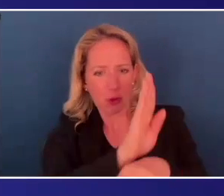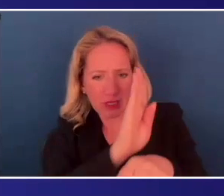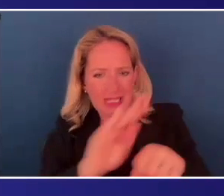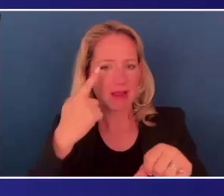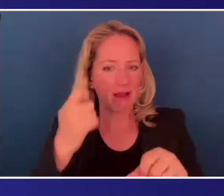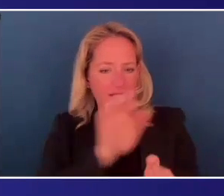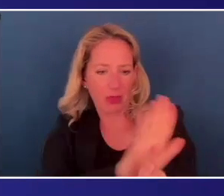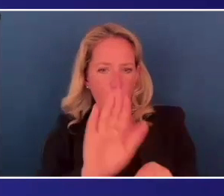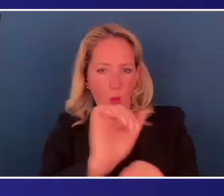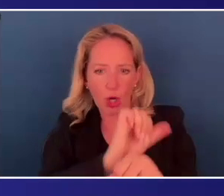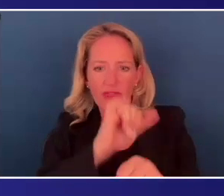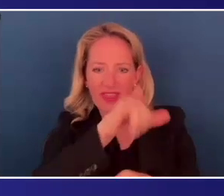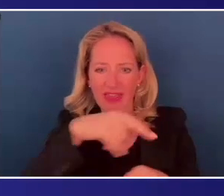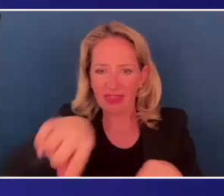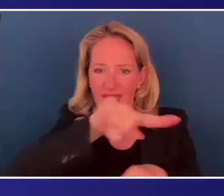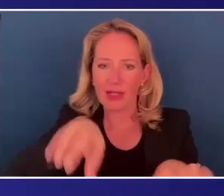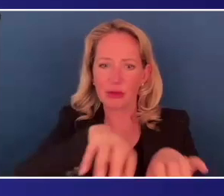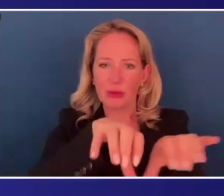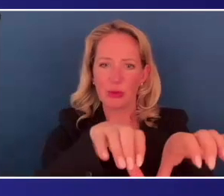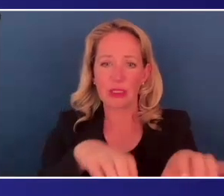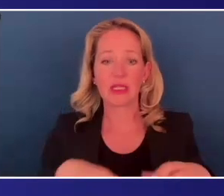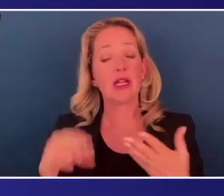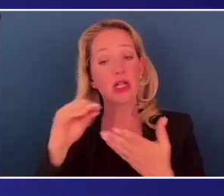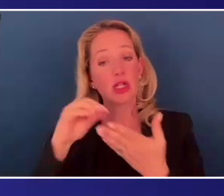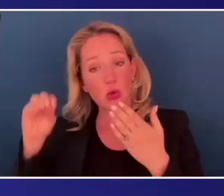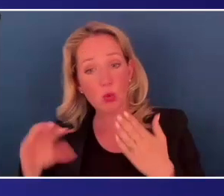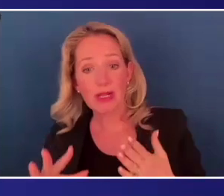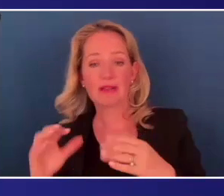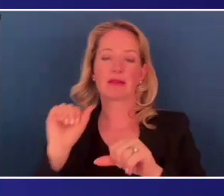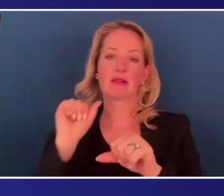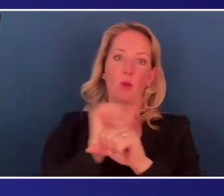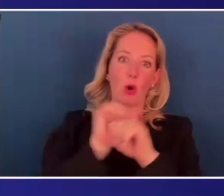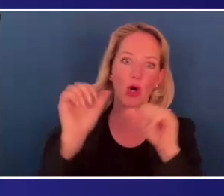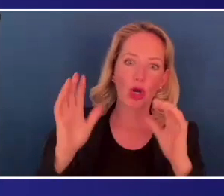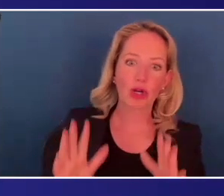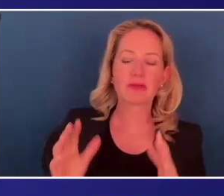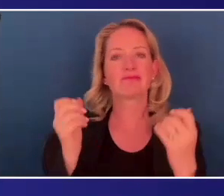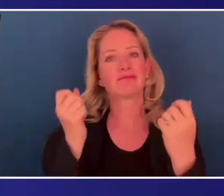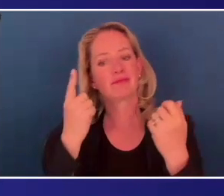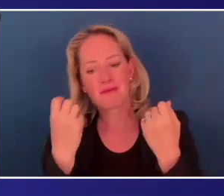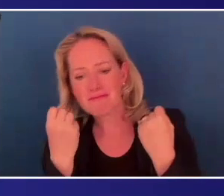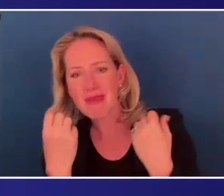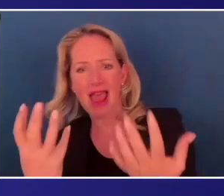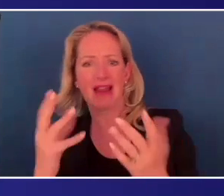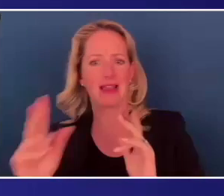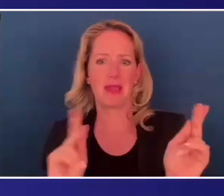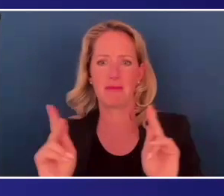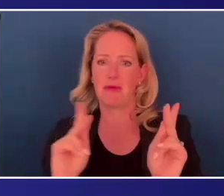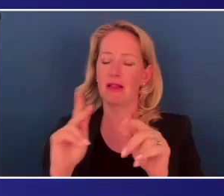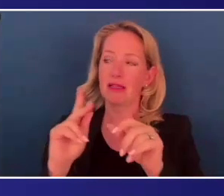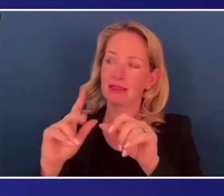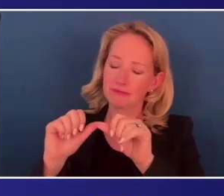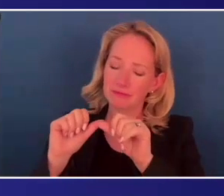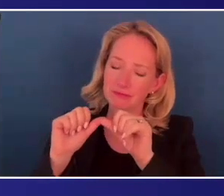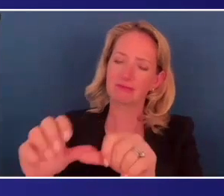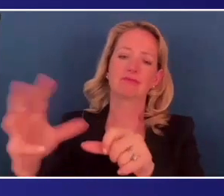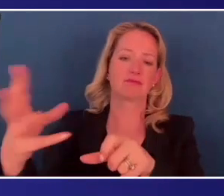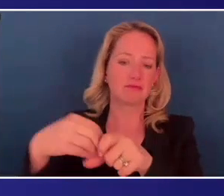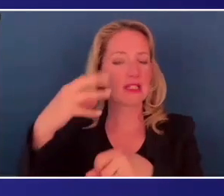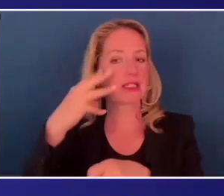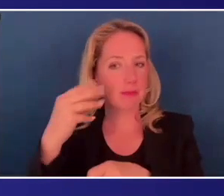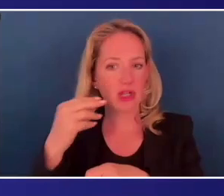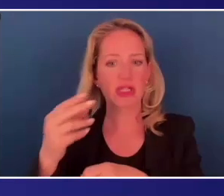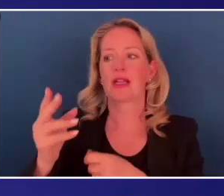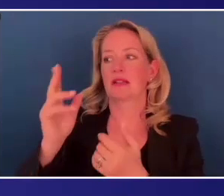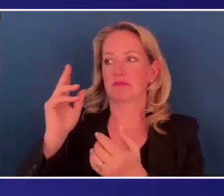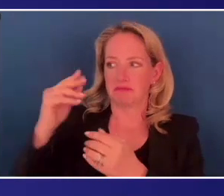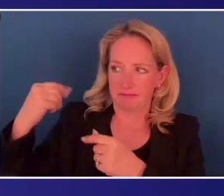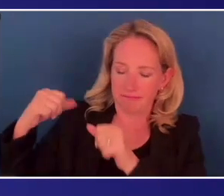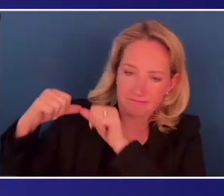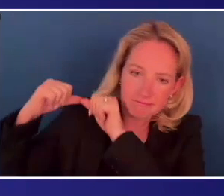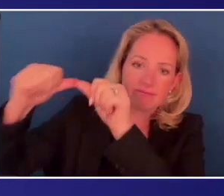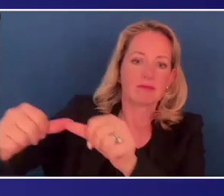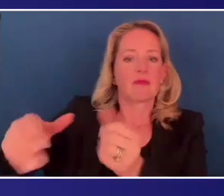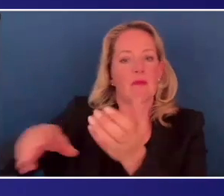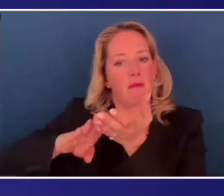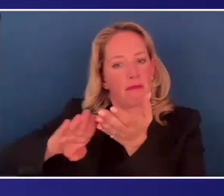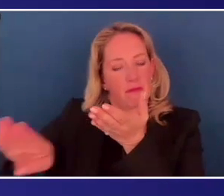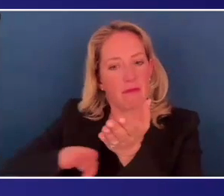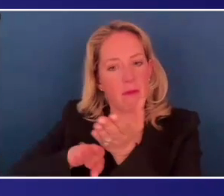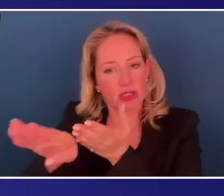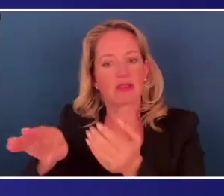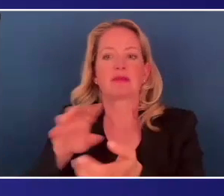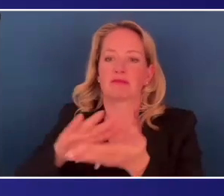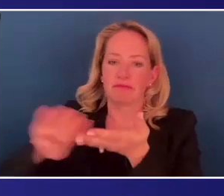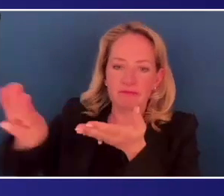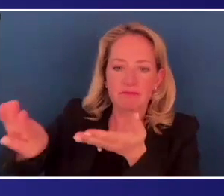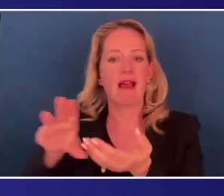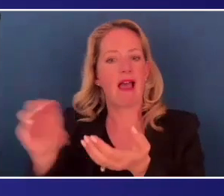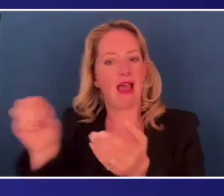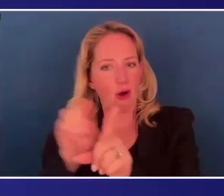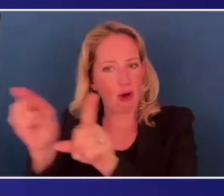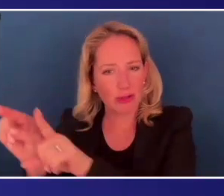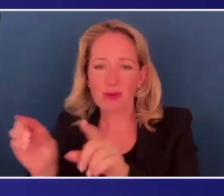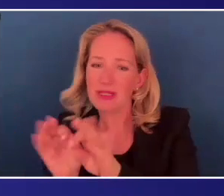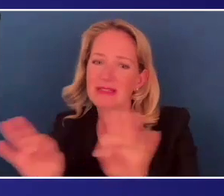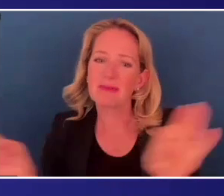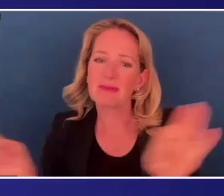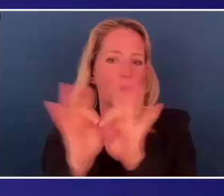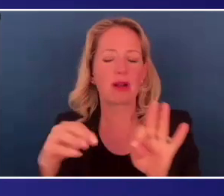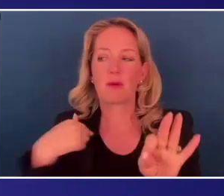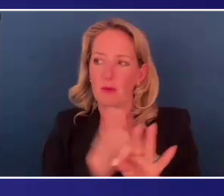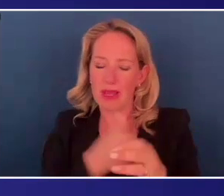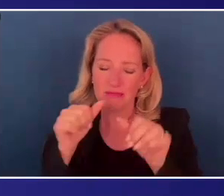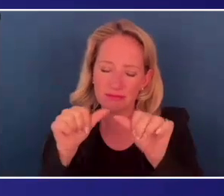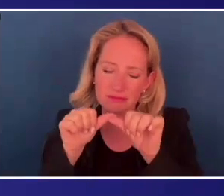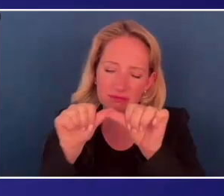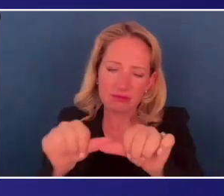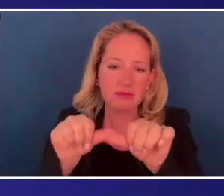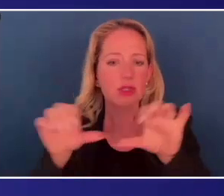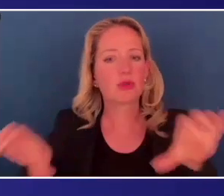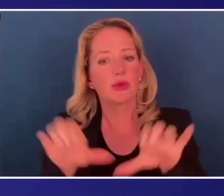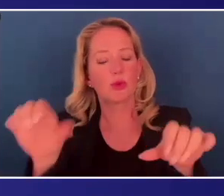Students, workers. Many people are continue to be historically marginalized and currently marginalized and there's still more work to do to lift people out of their disadvantaged status.